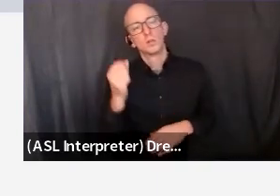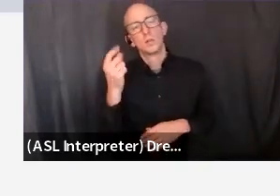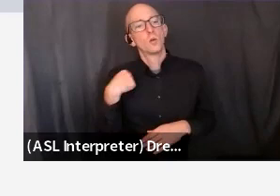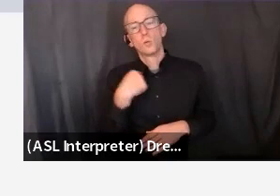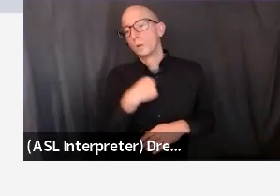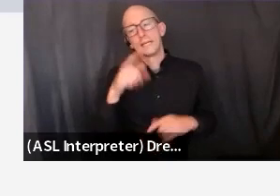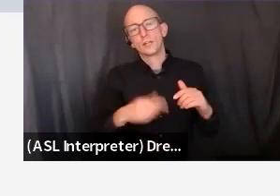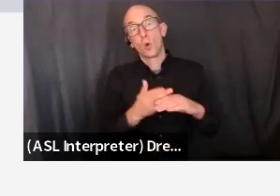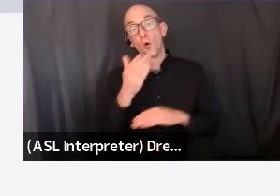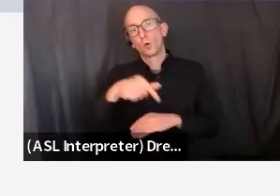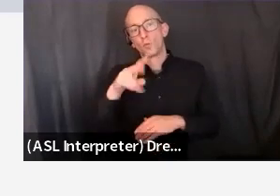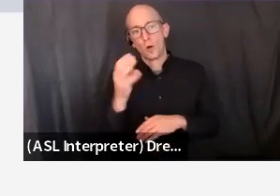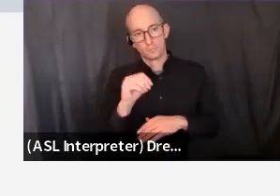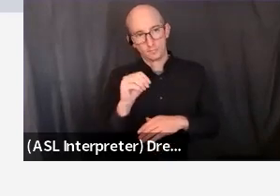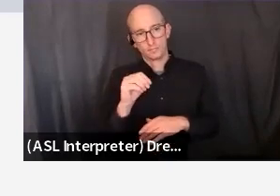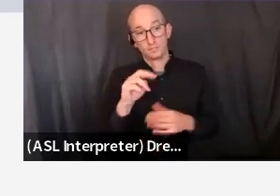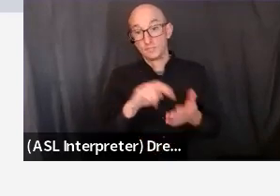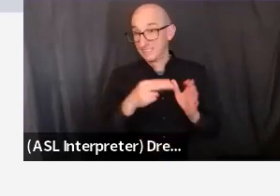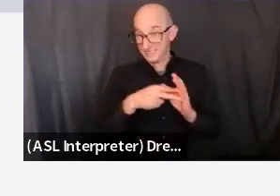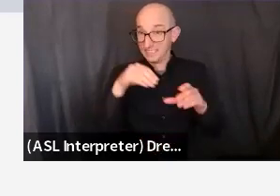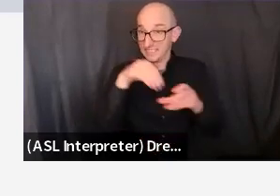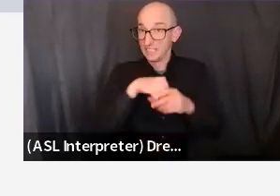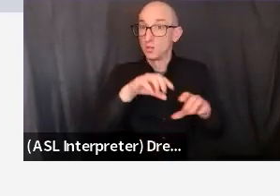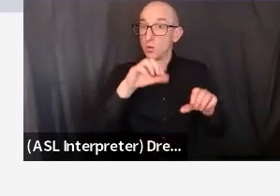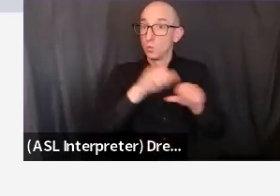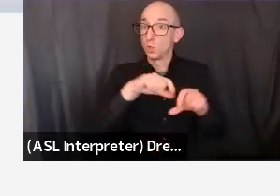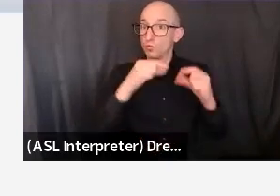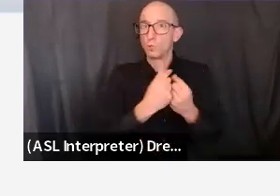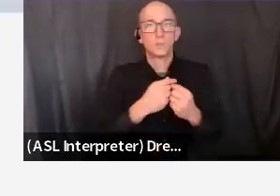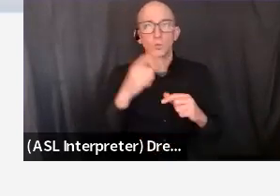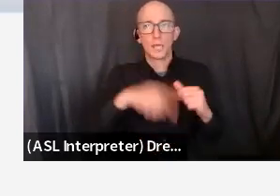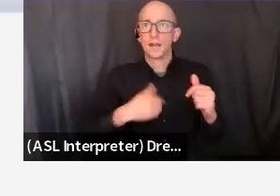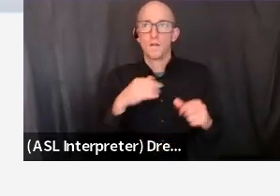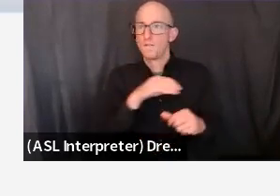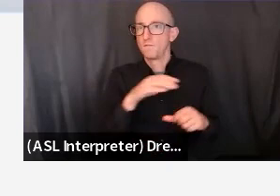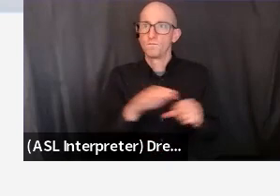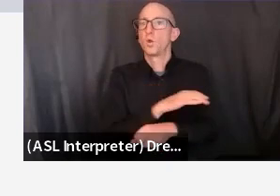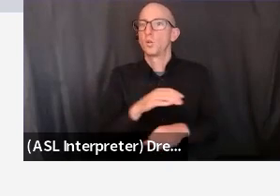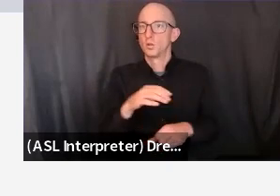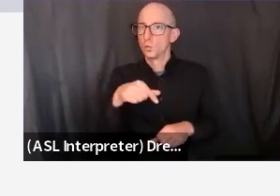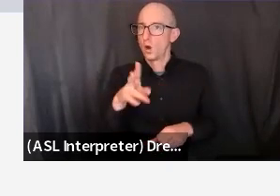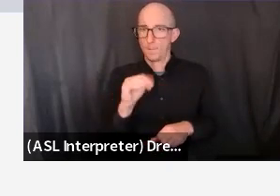So high levels of diesel particulate matter in that area. For workforce and labor,